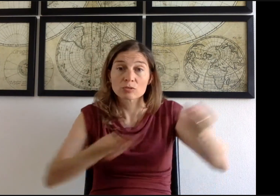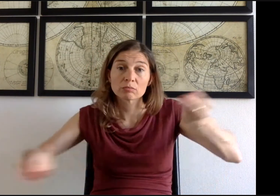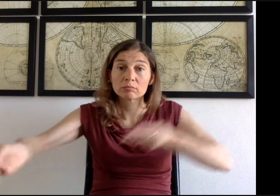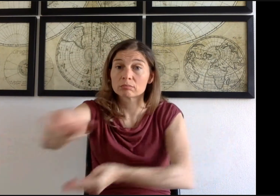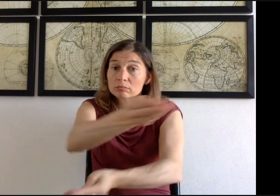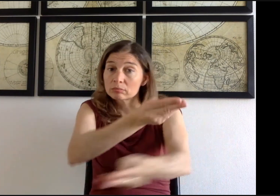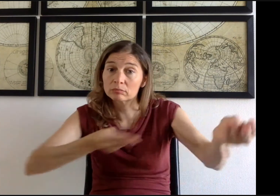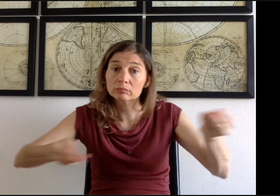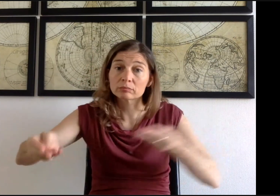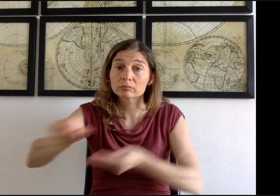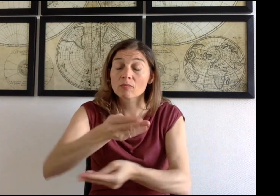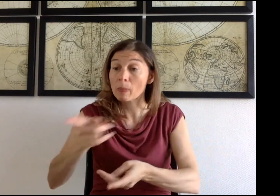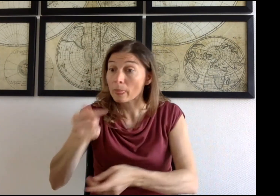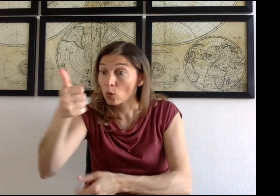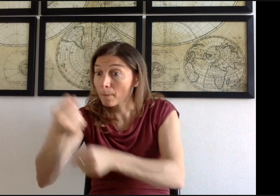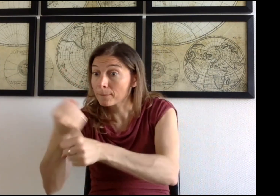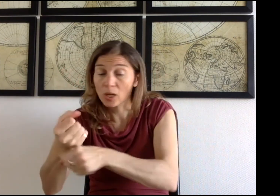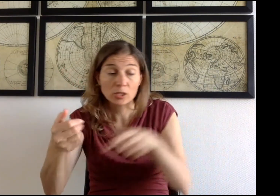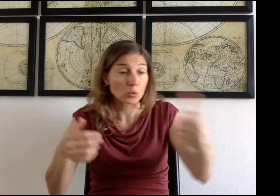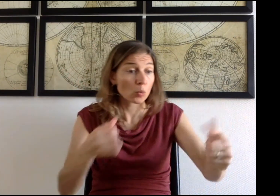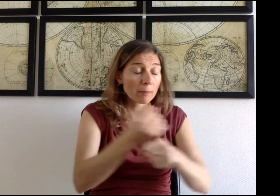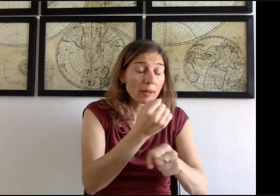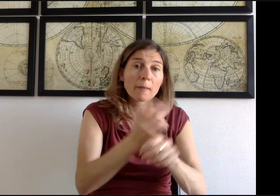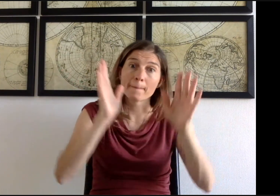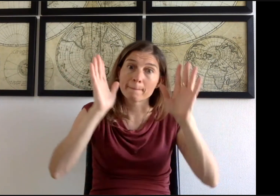if there is any good practice in European country.